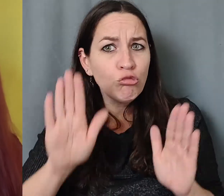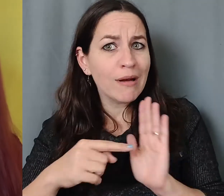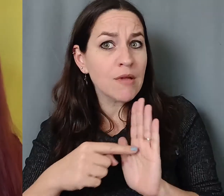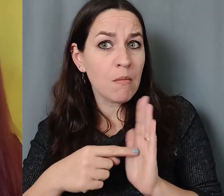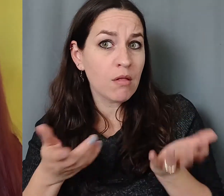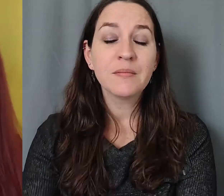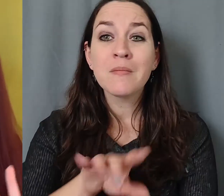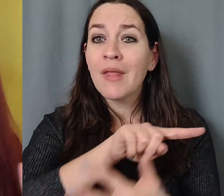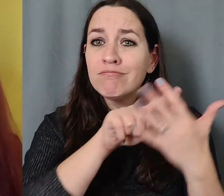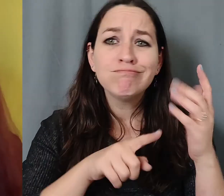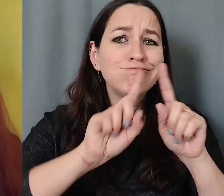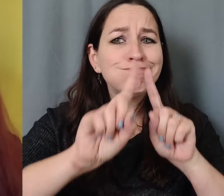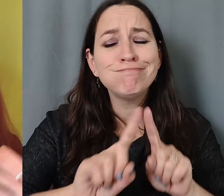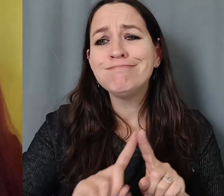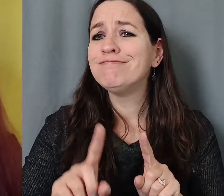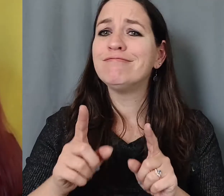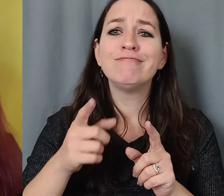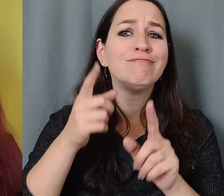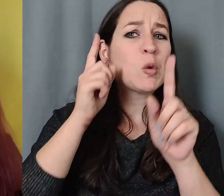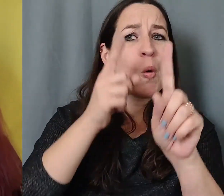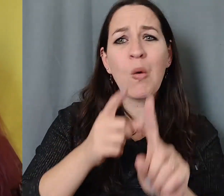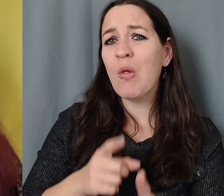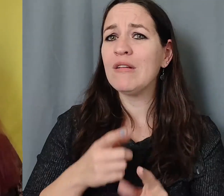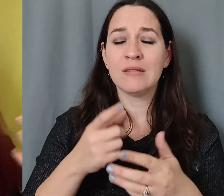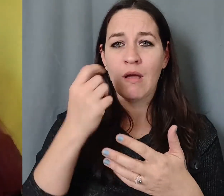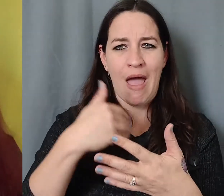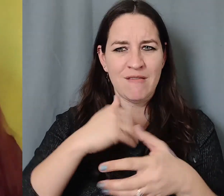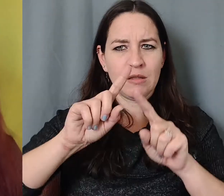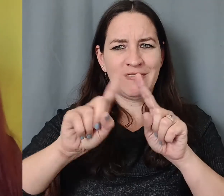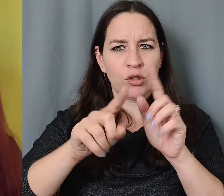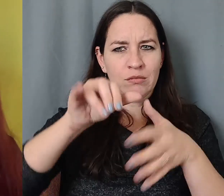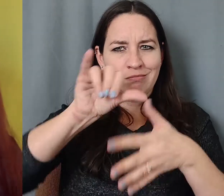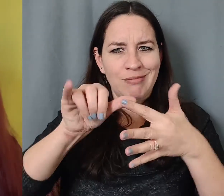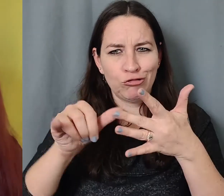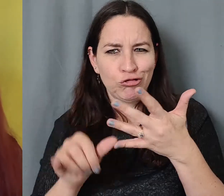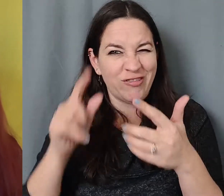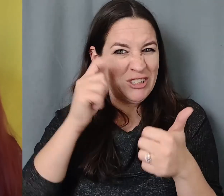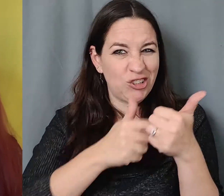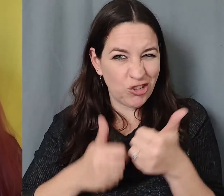to improve on. All of these different ideas, all of these different things, you're at different growth levels, you're at different ability levels on all of these